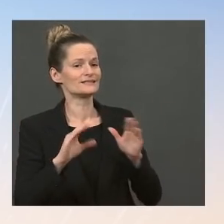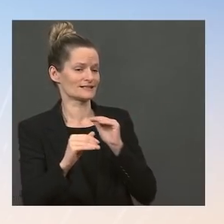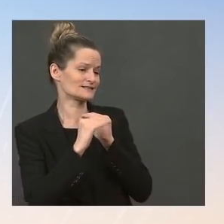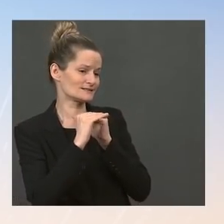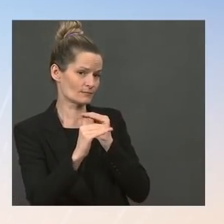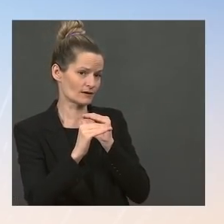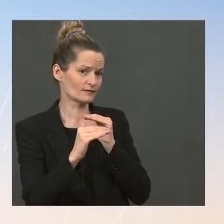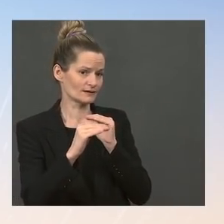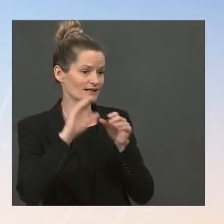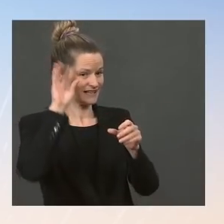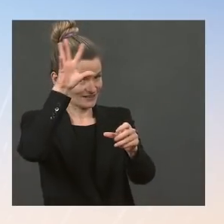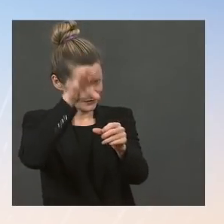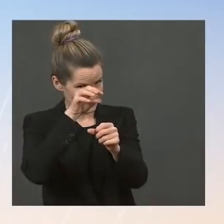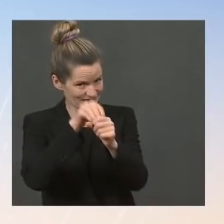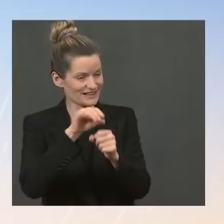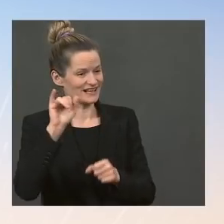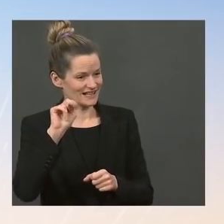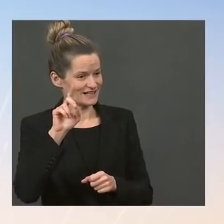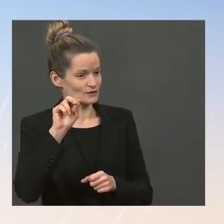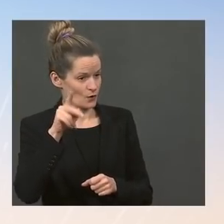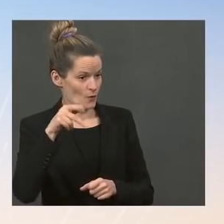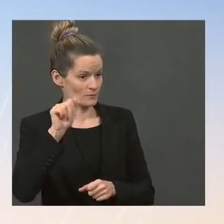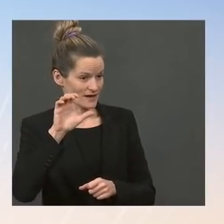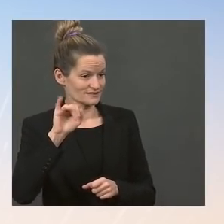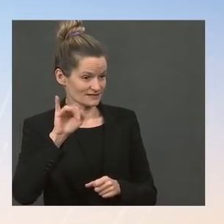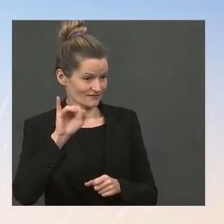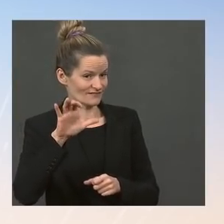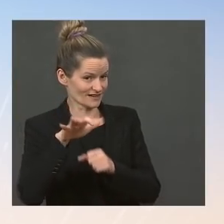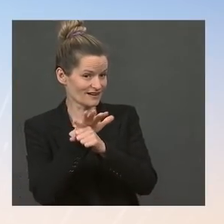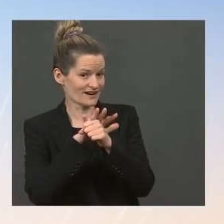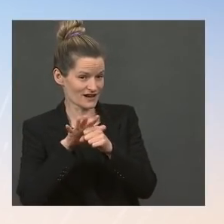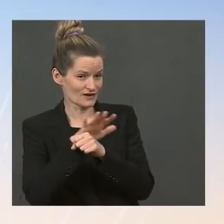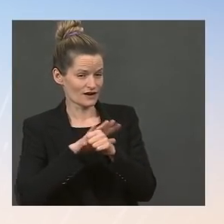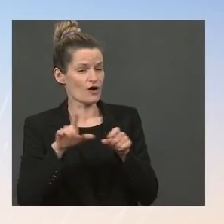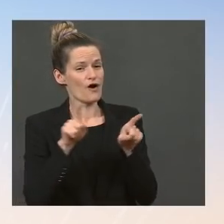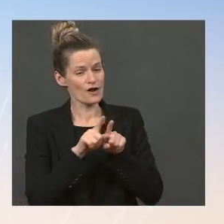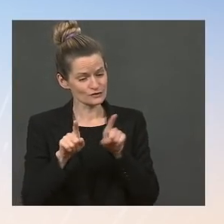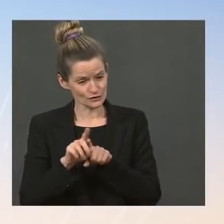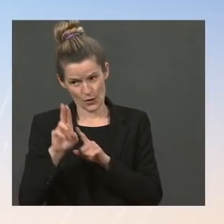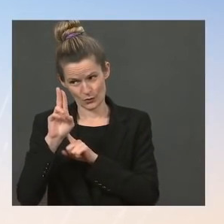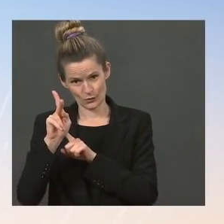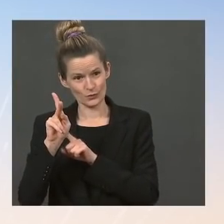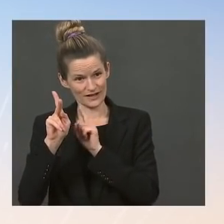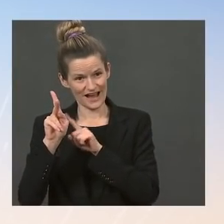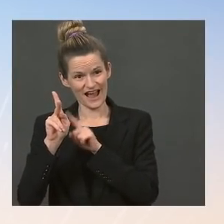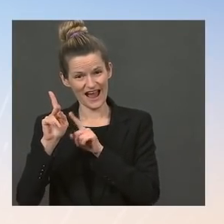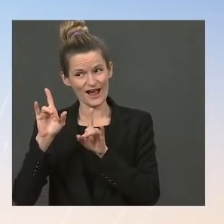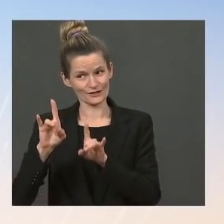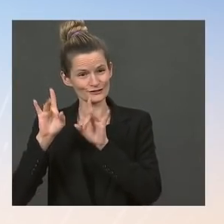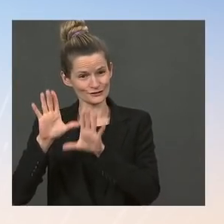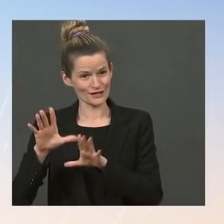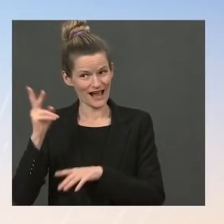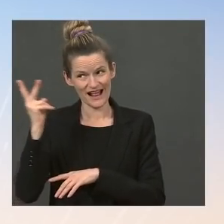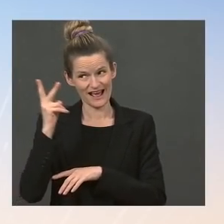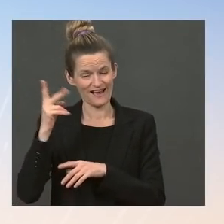also have a long history, as does the United States, of upholding the international rules-based order. So our hope is that the three countries